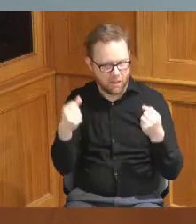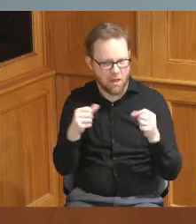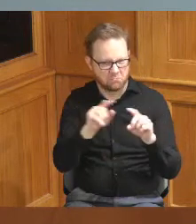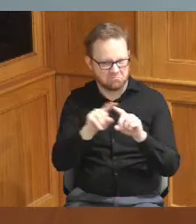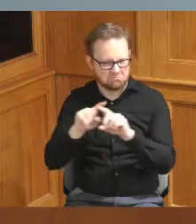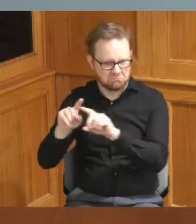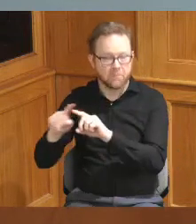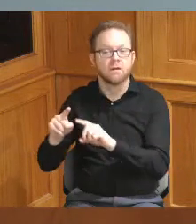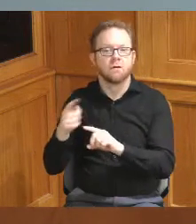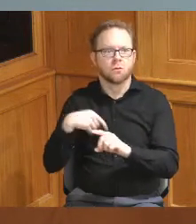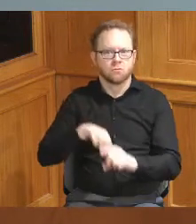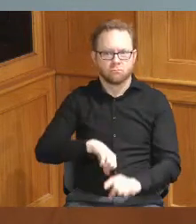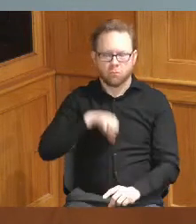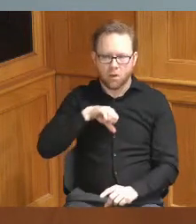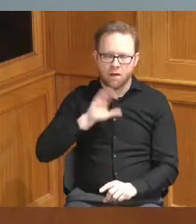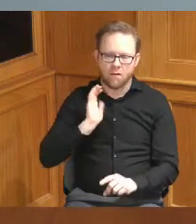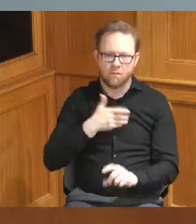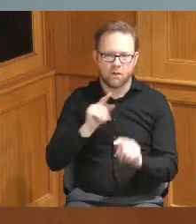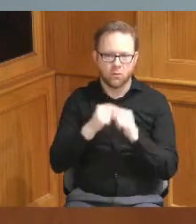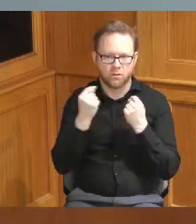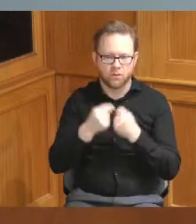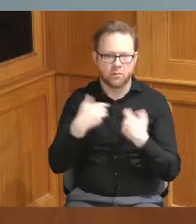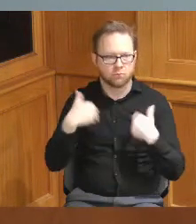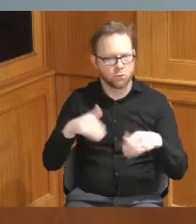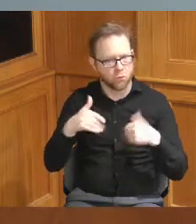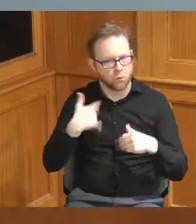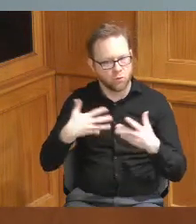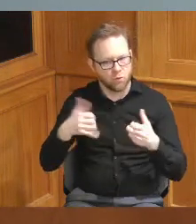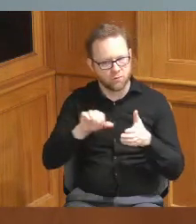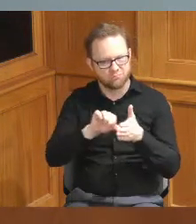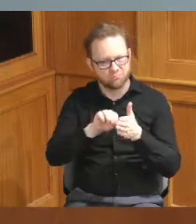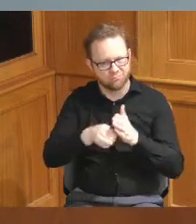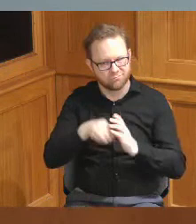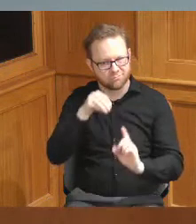proud of the the team effort to highlight what public health does we all know about pandemic